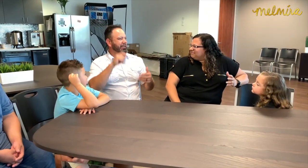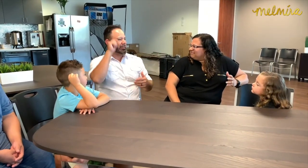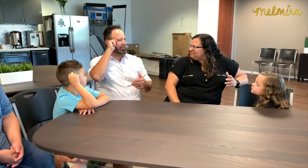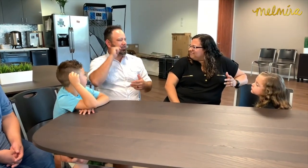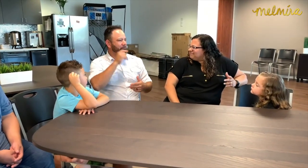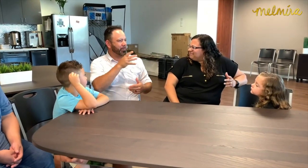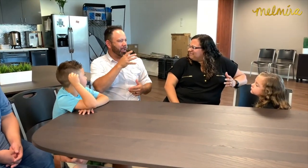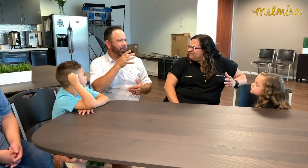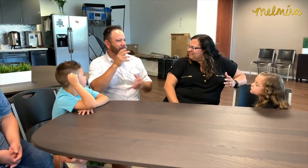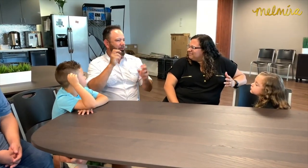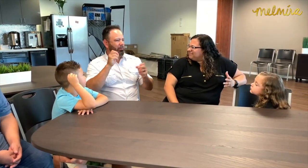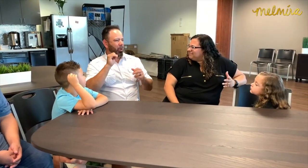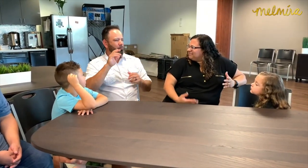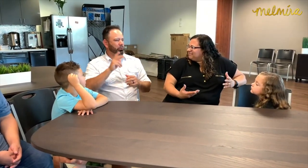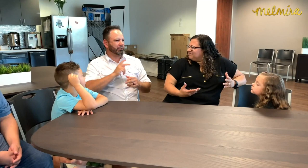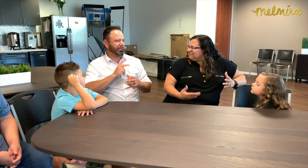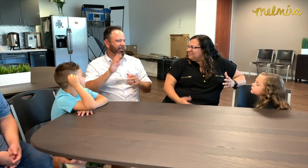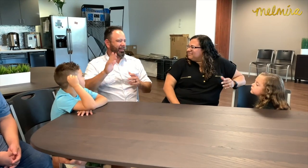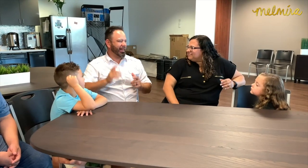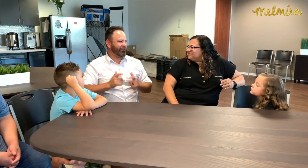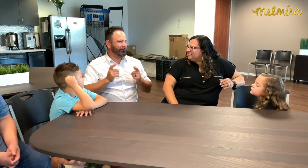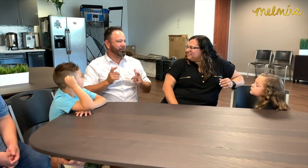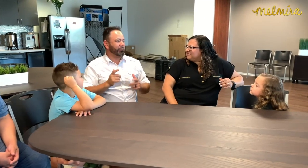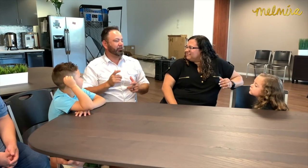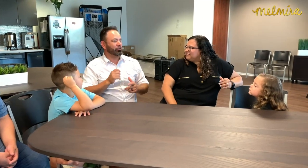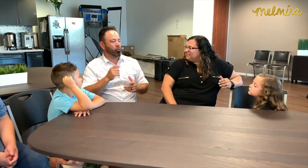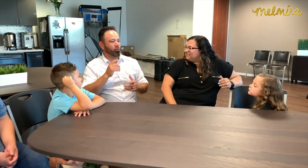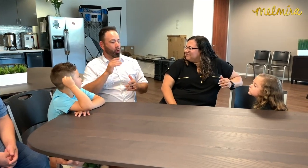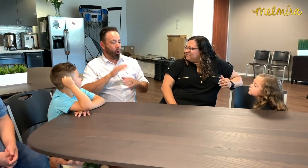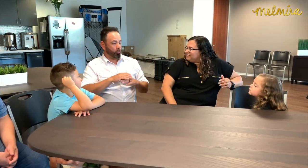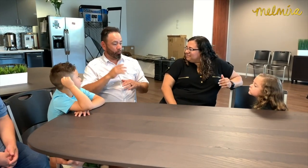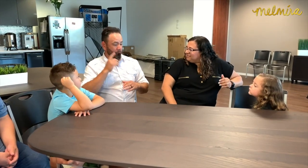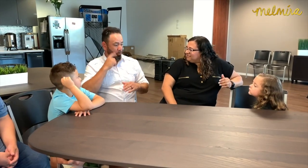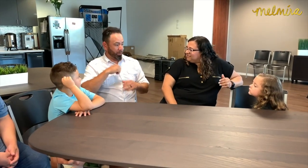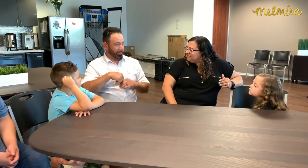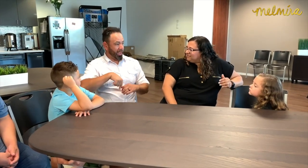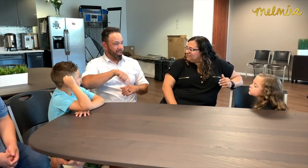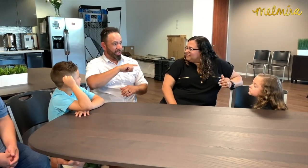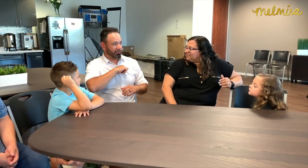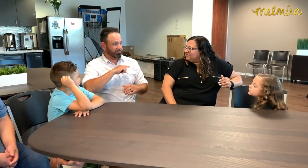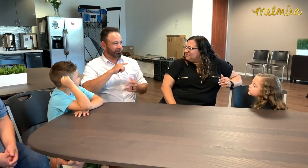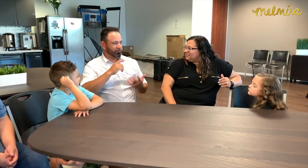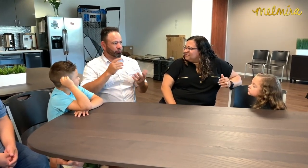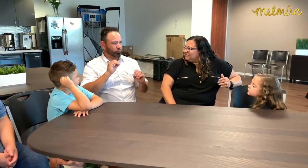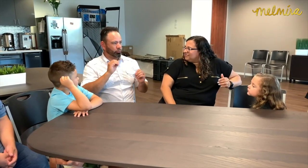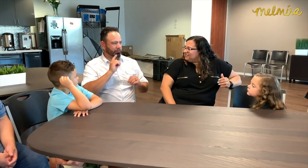Teen Mom, those TV shows about their personal lives... So, with us... There's nothing out there about about